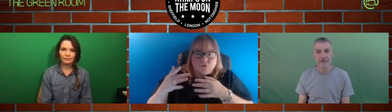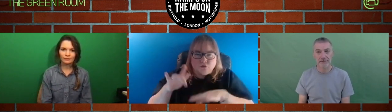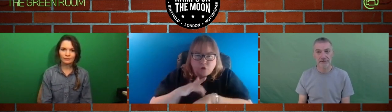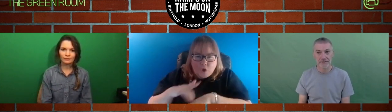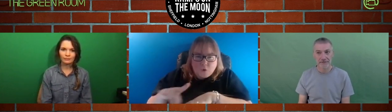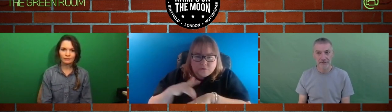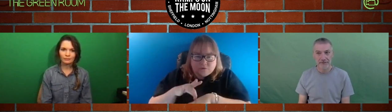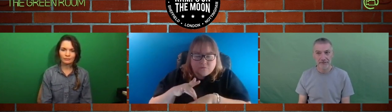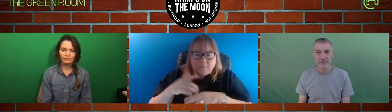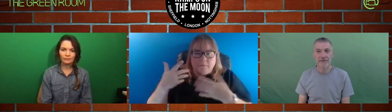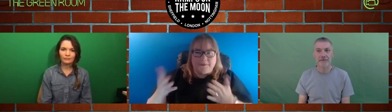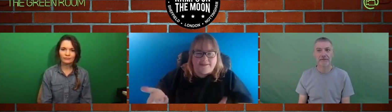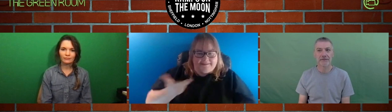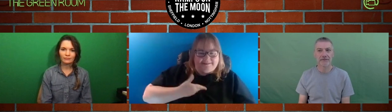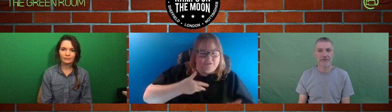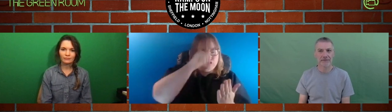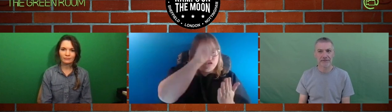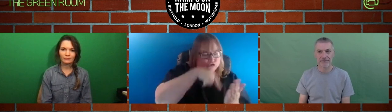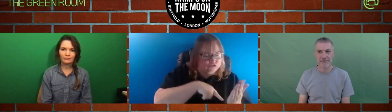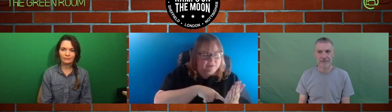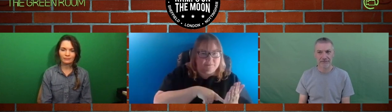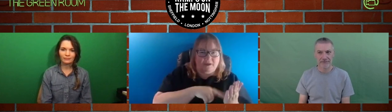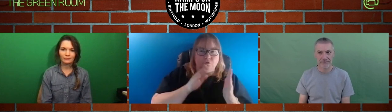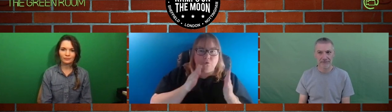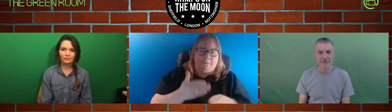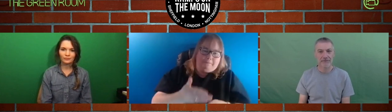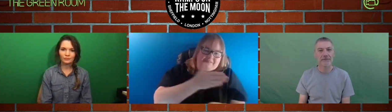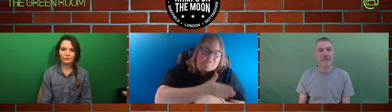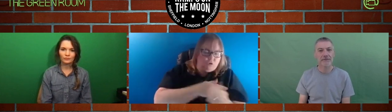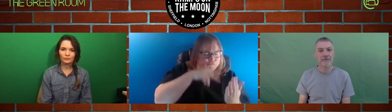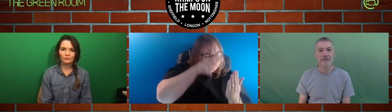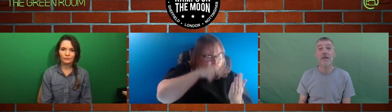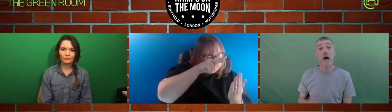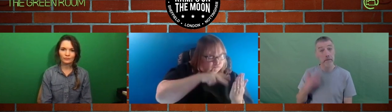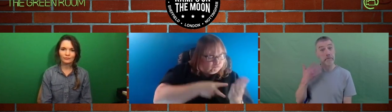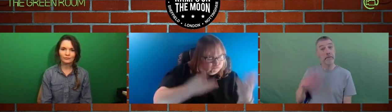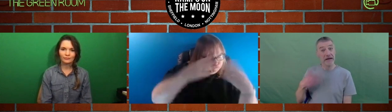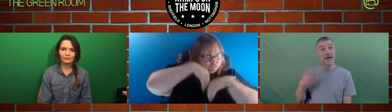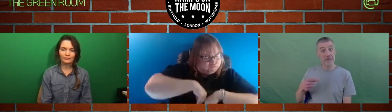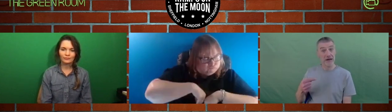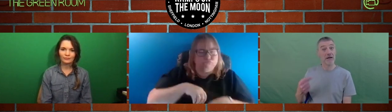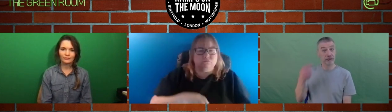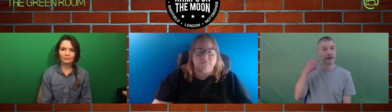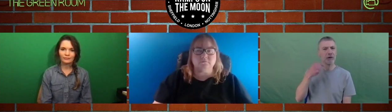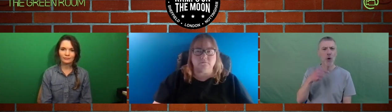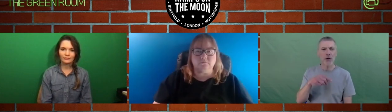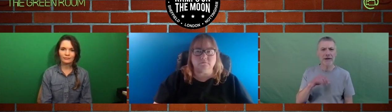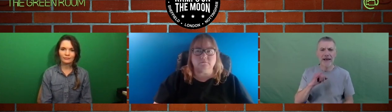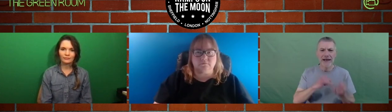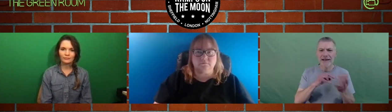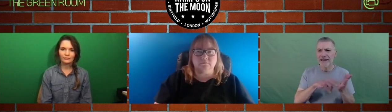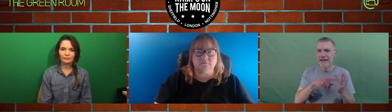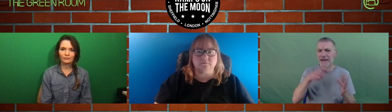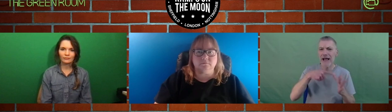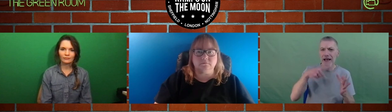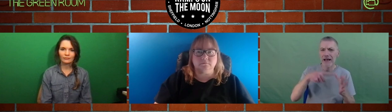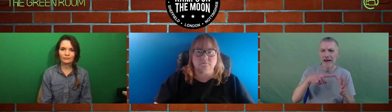full script that you would learn in advance, that right? RH: I did yeah for Snakebite, yeah, I did.